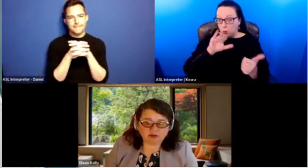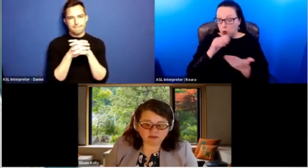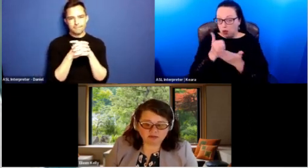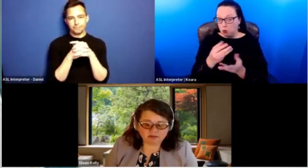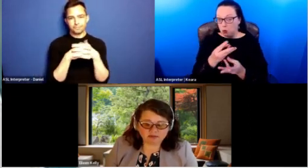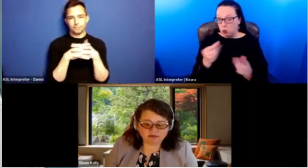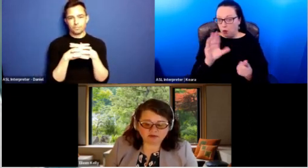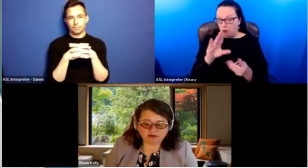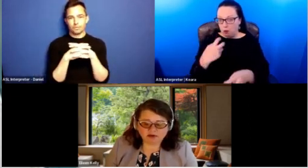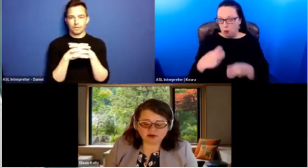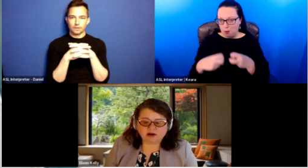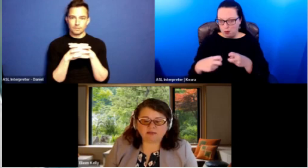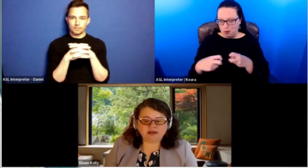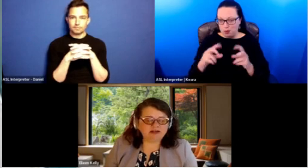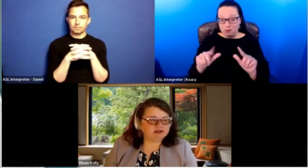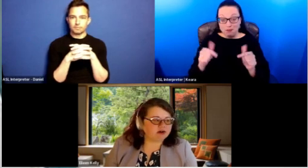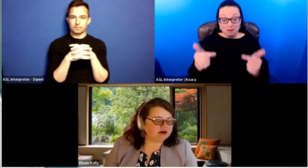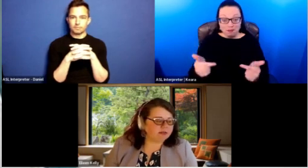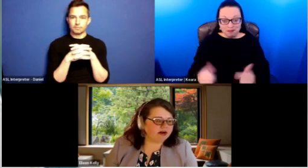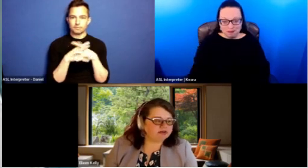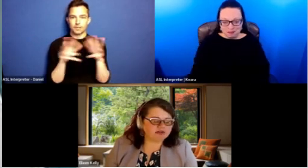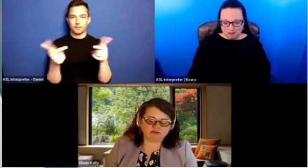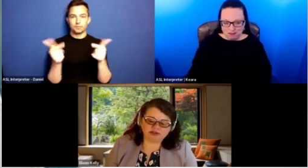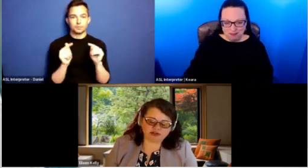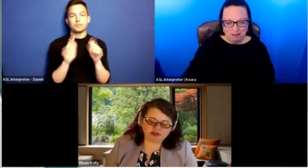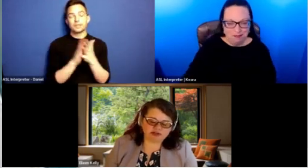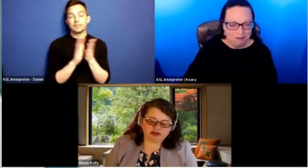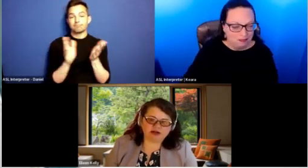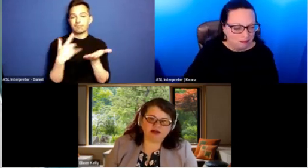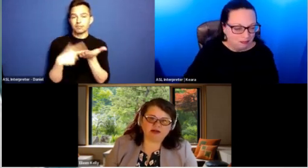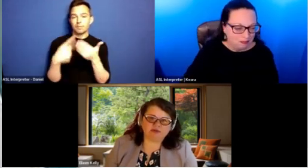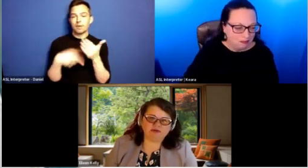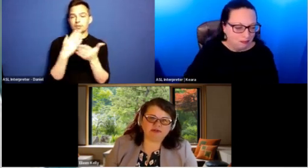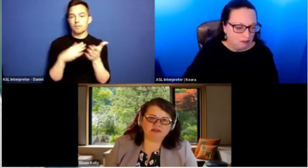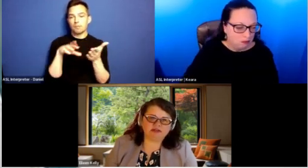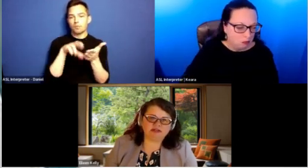problems. I'd like to talk about some research that I previously